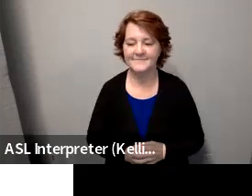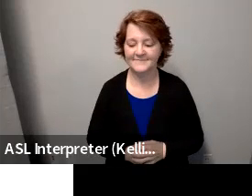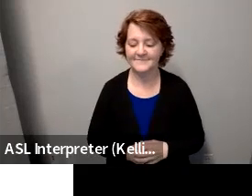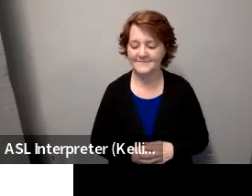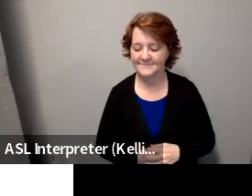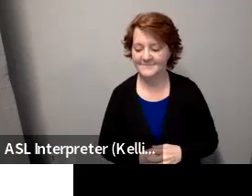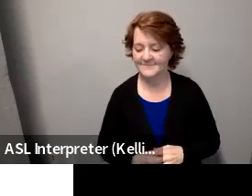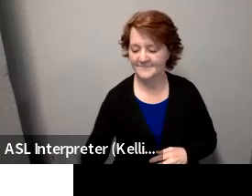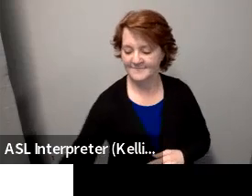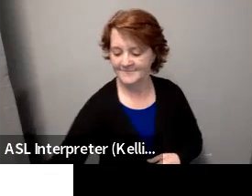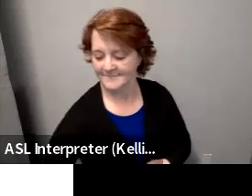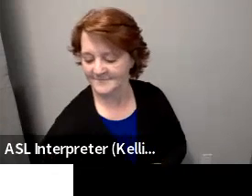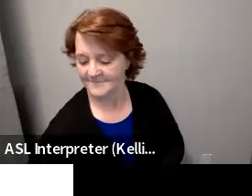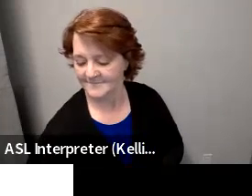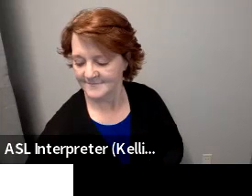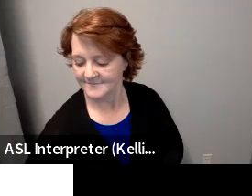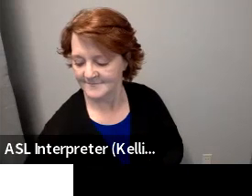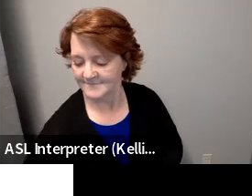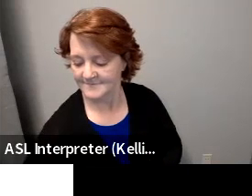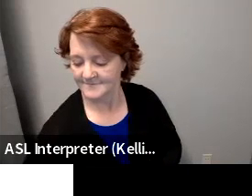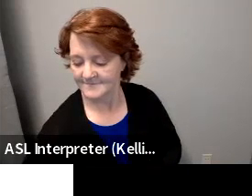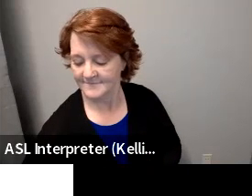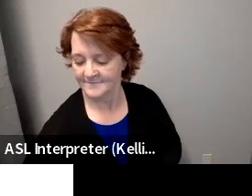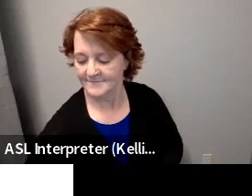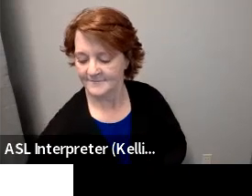repeatedly applying these lessons to be eventually claimed as lessons